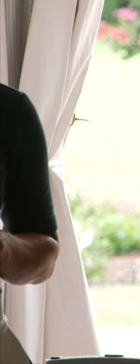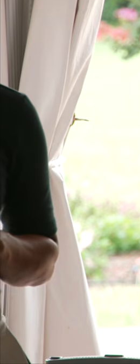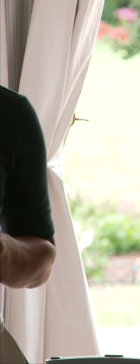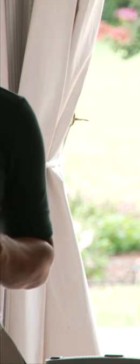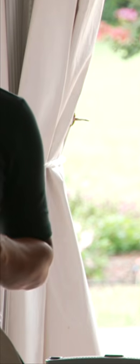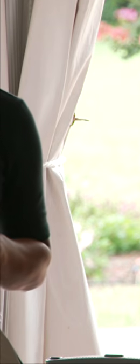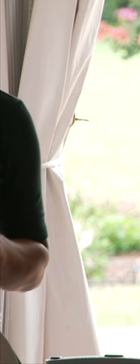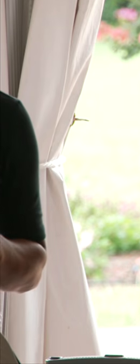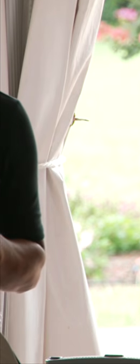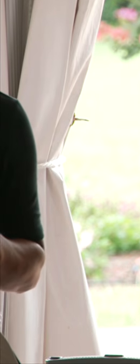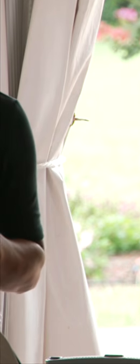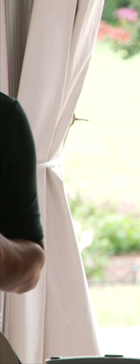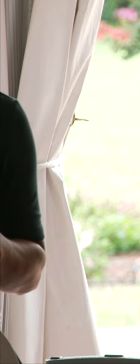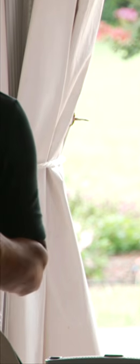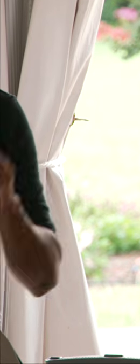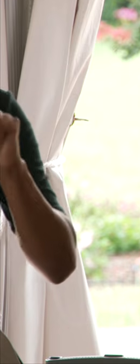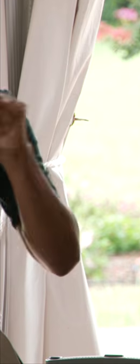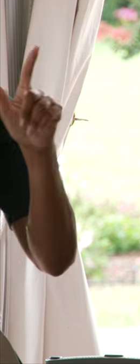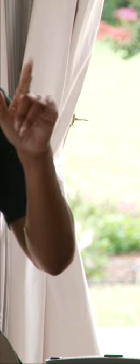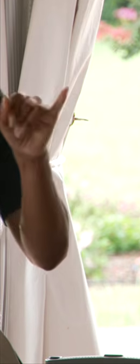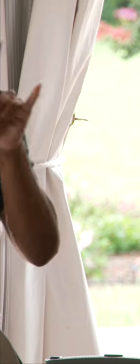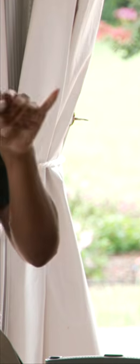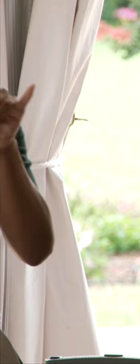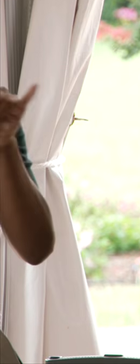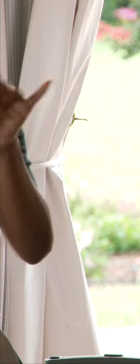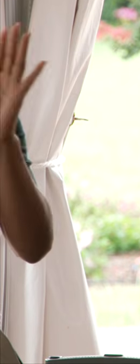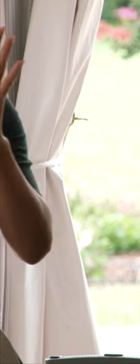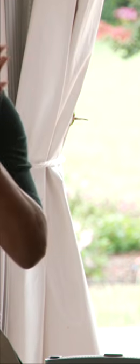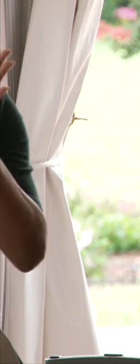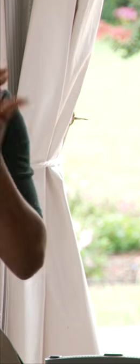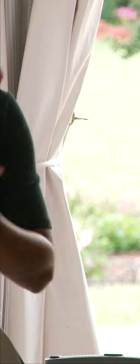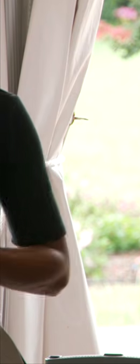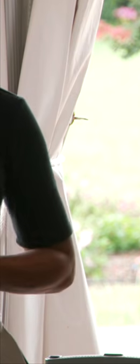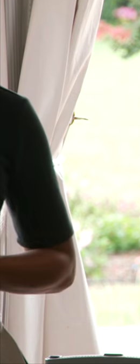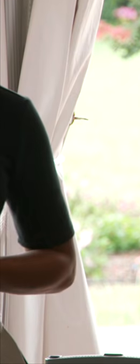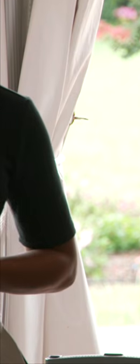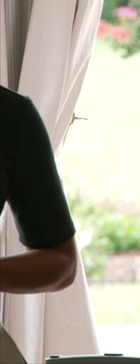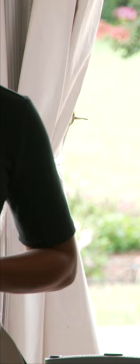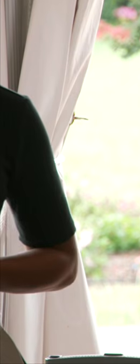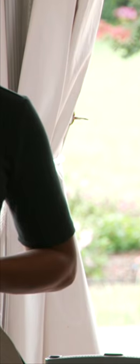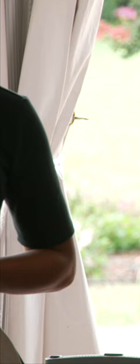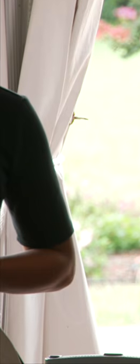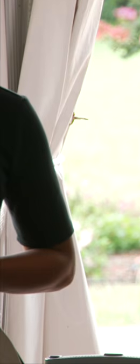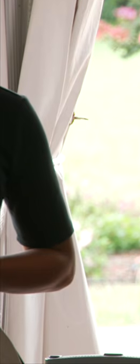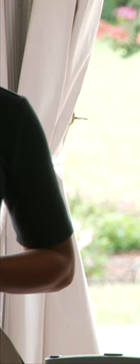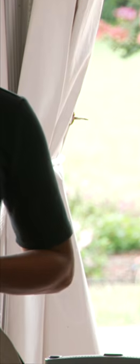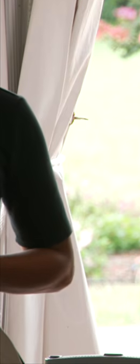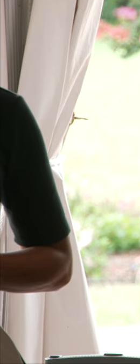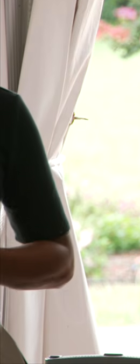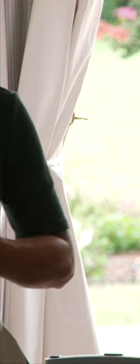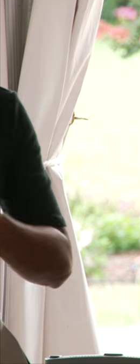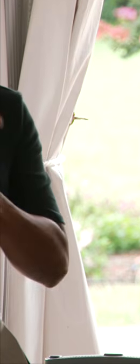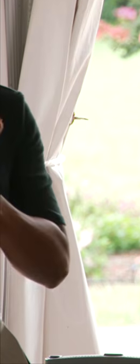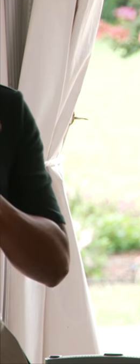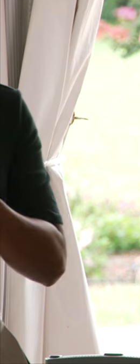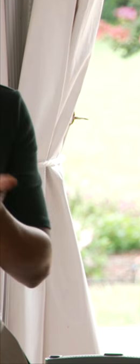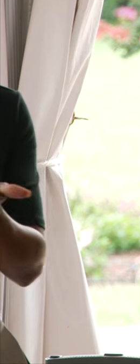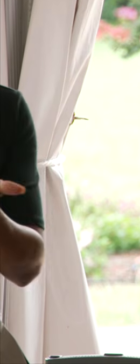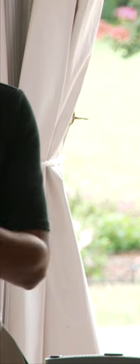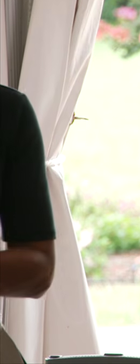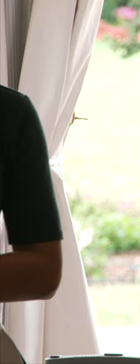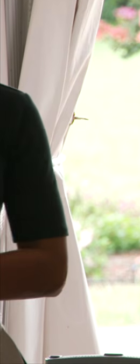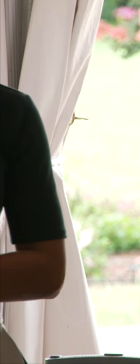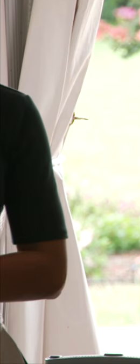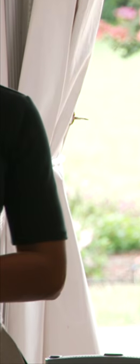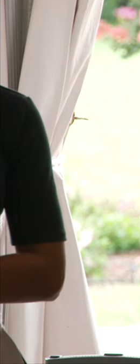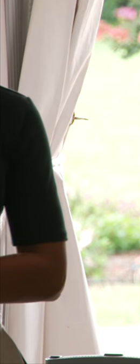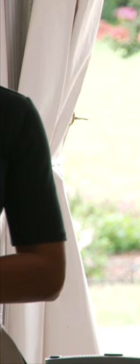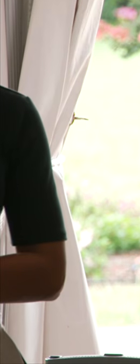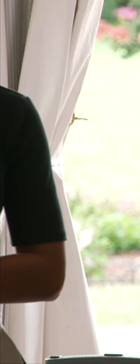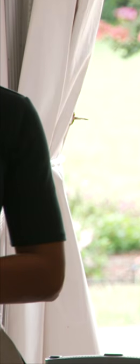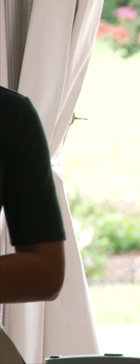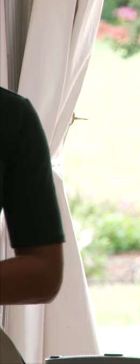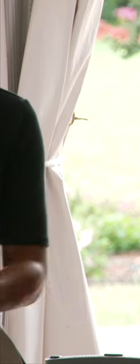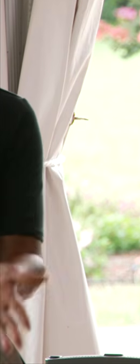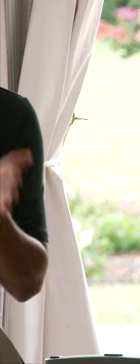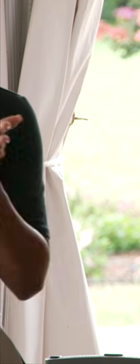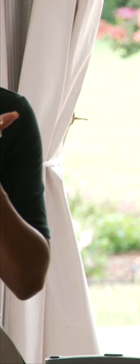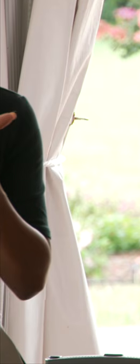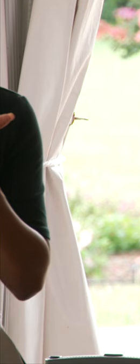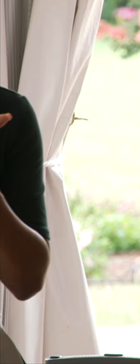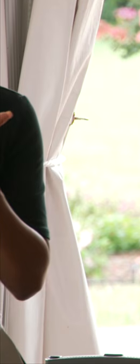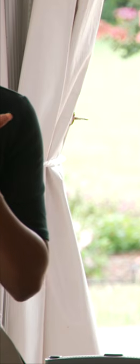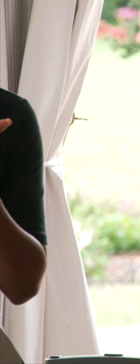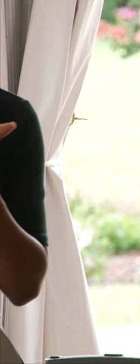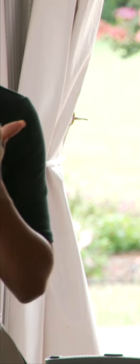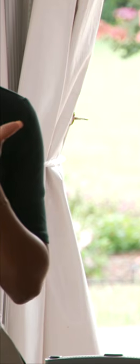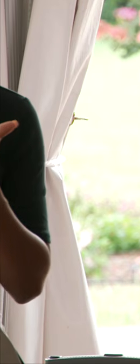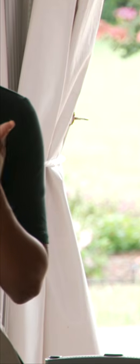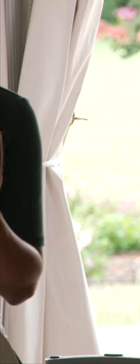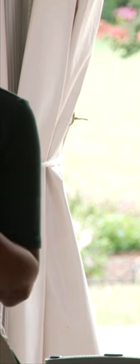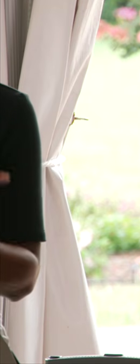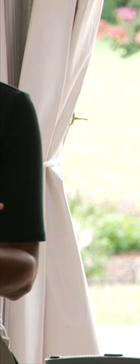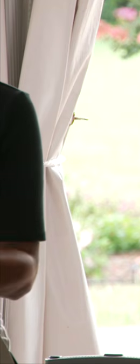every institutional review board must approve medical trials. Every informed consent form